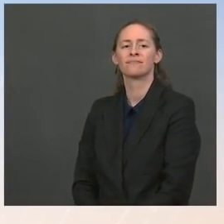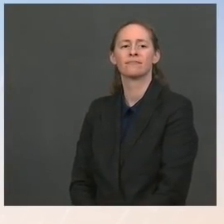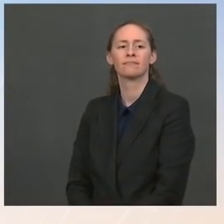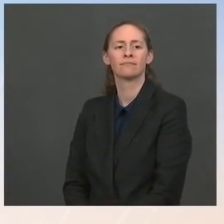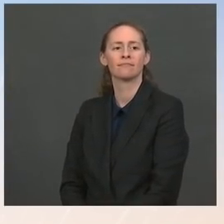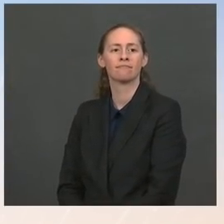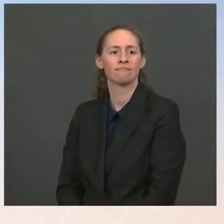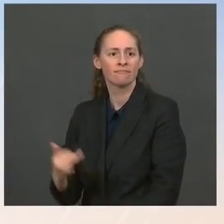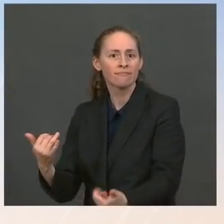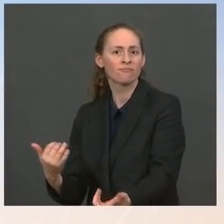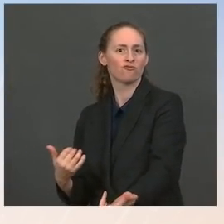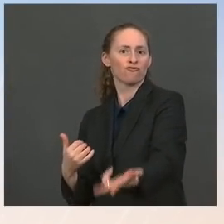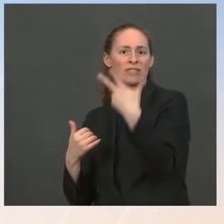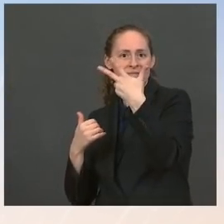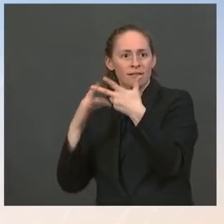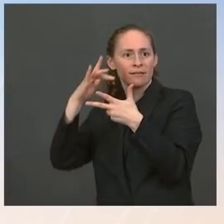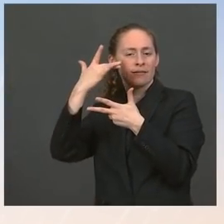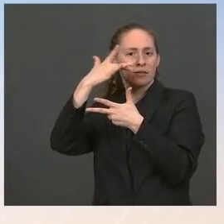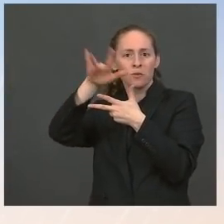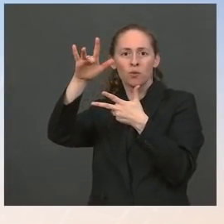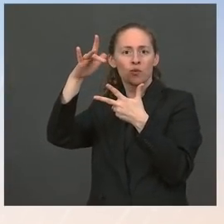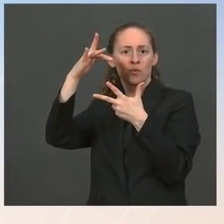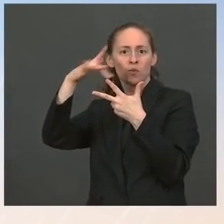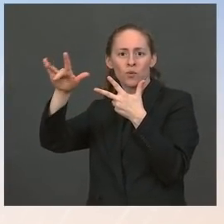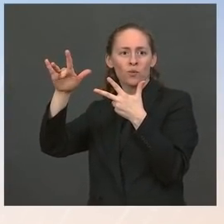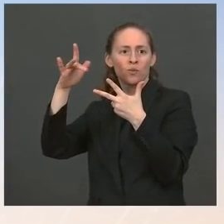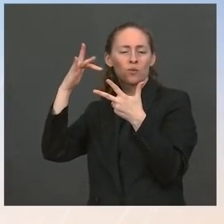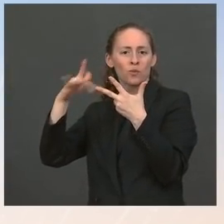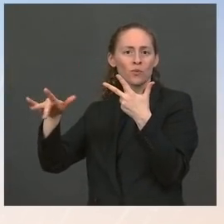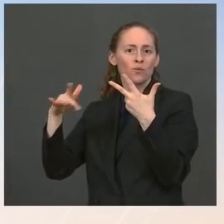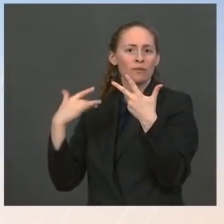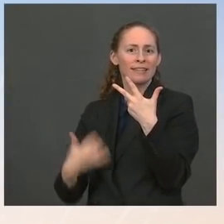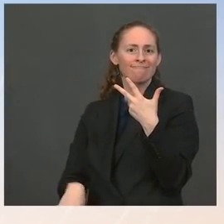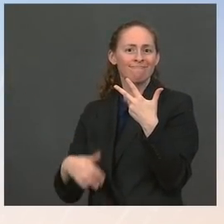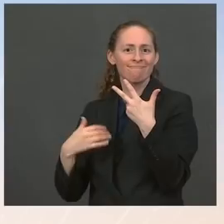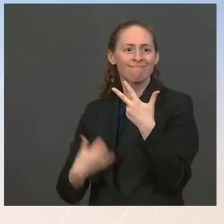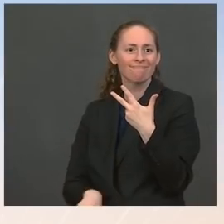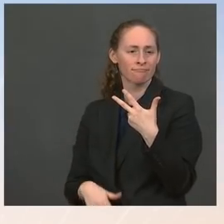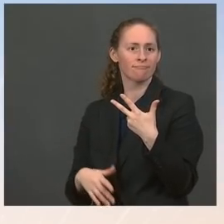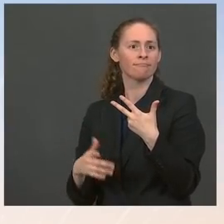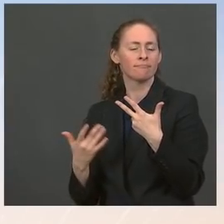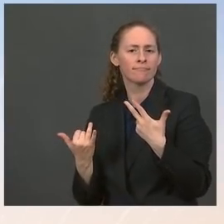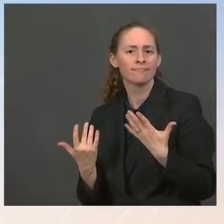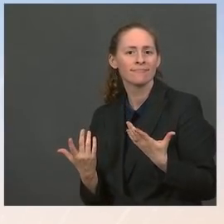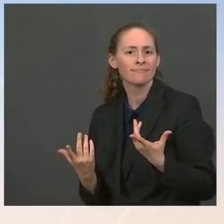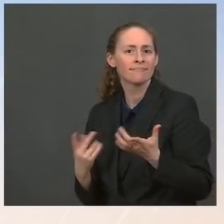aside from Chairman Powell. Is there any link between the number of vacancies and your decision whether to keep the Chair?